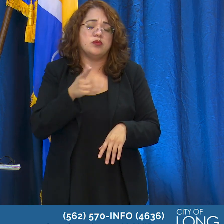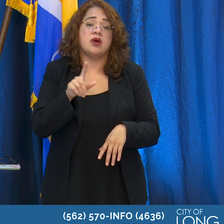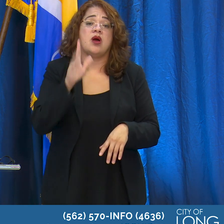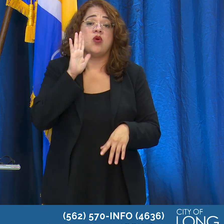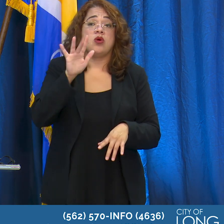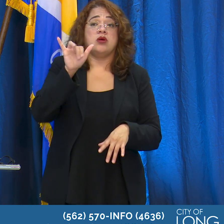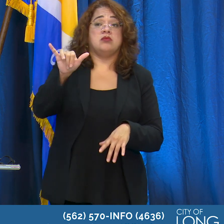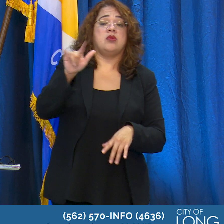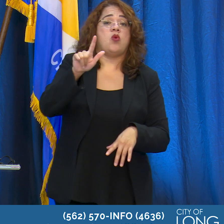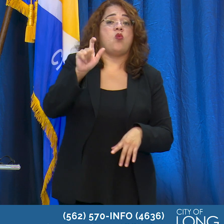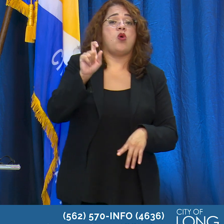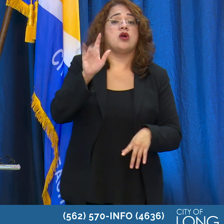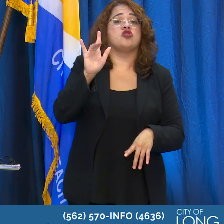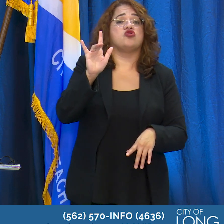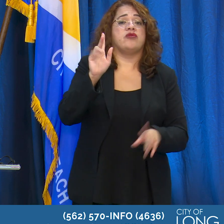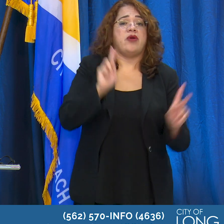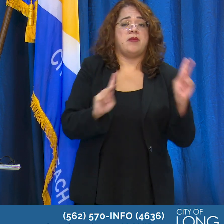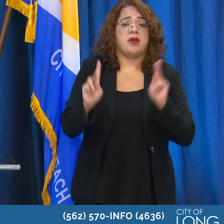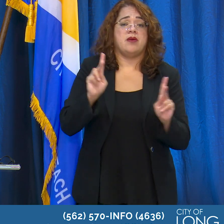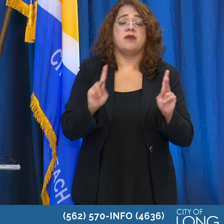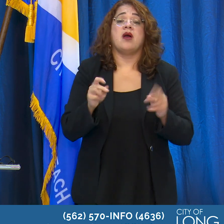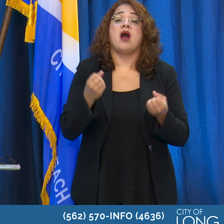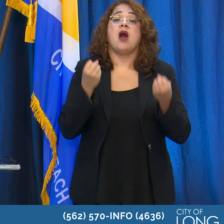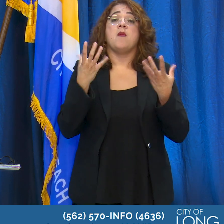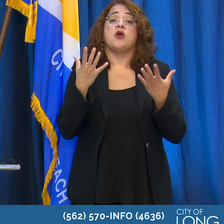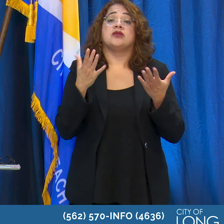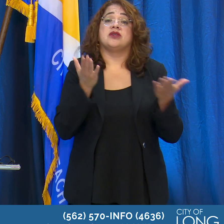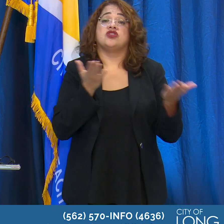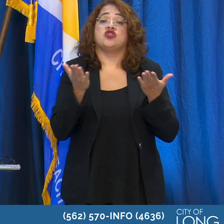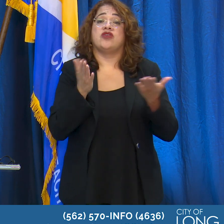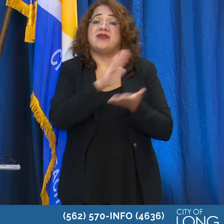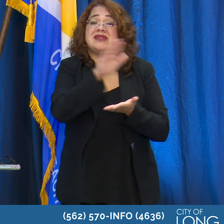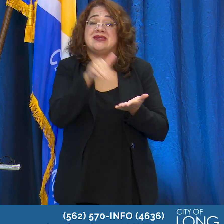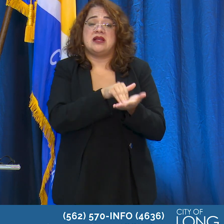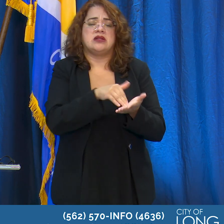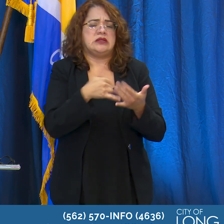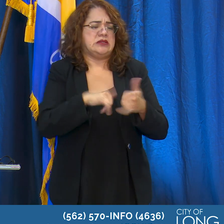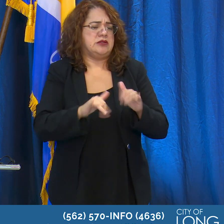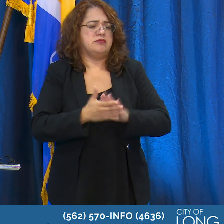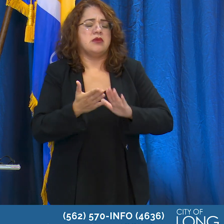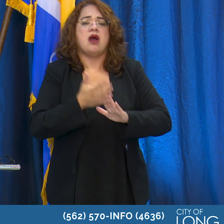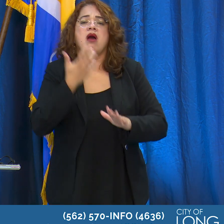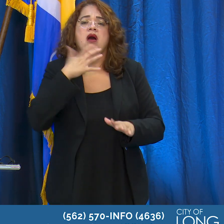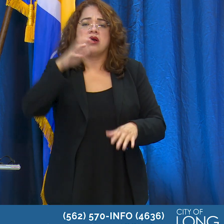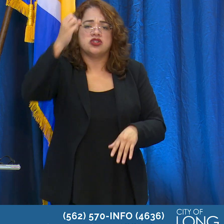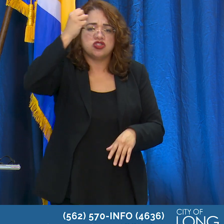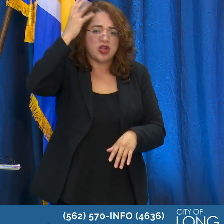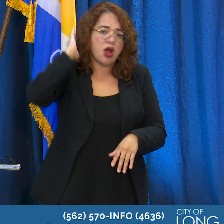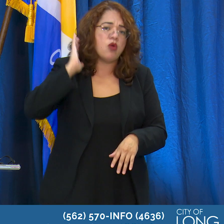And our multi-service center has remained open throughout all of this, providing showers, services, safe parking, and